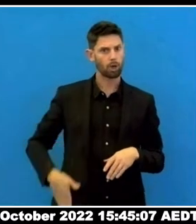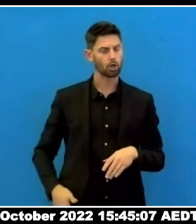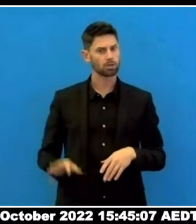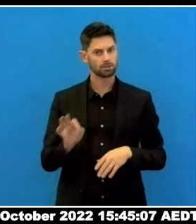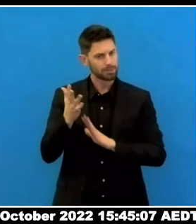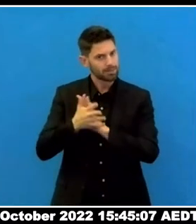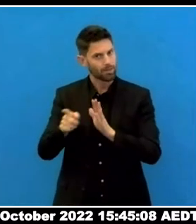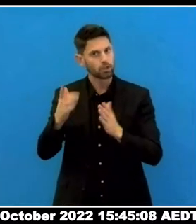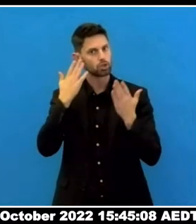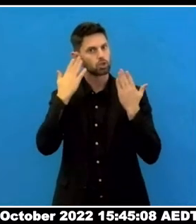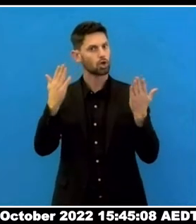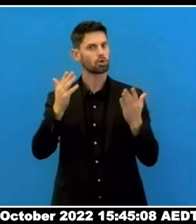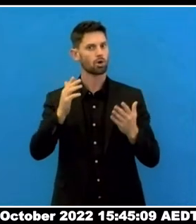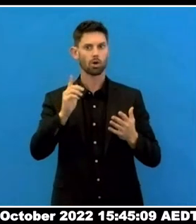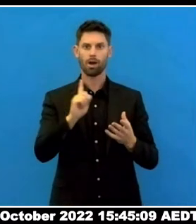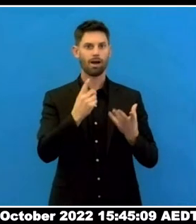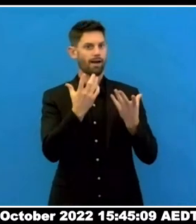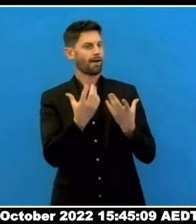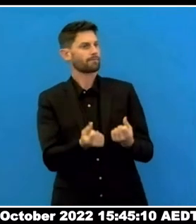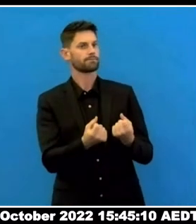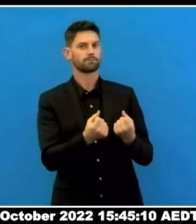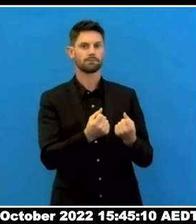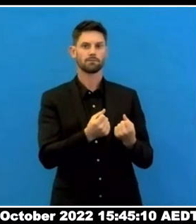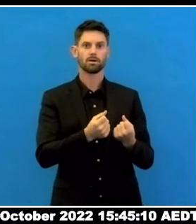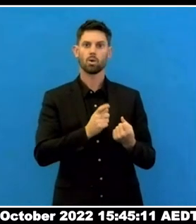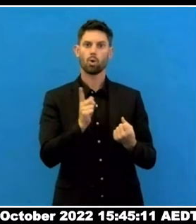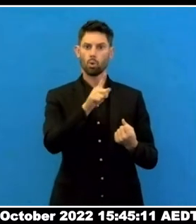So, they don't know what's their right.